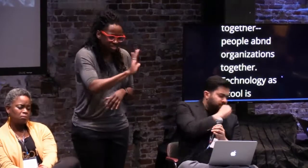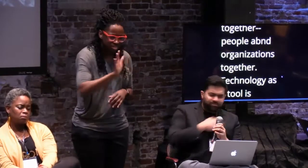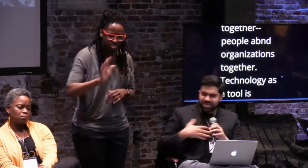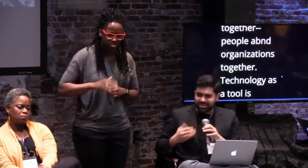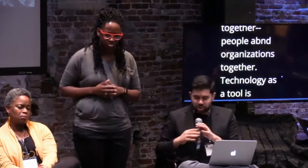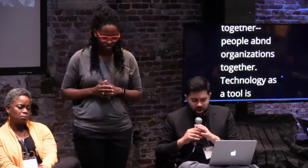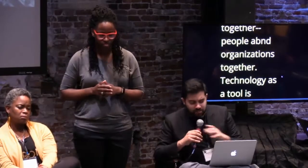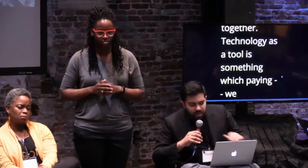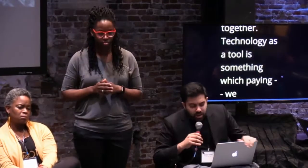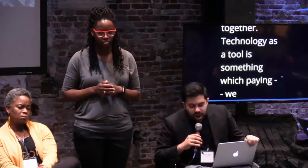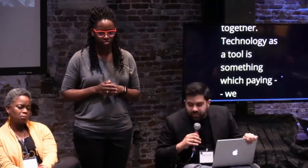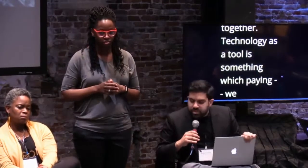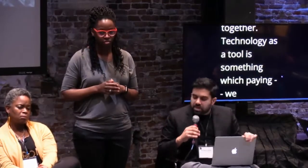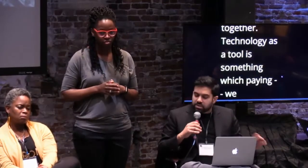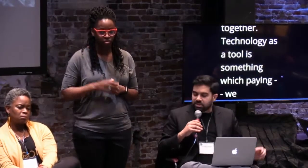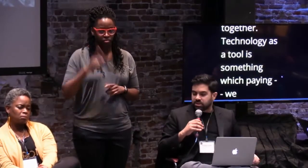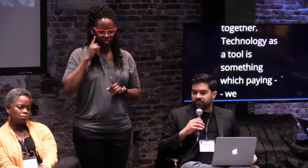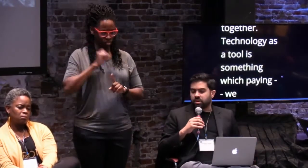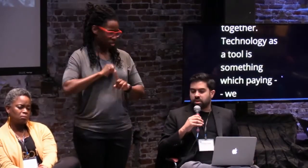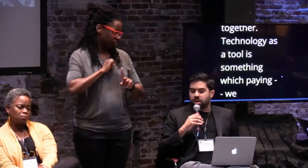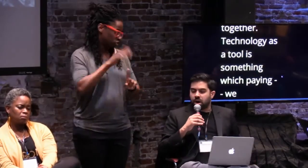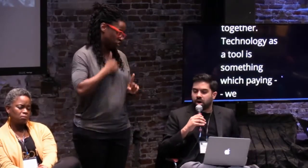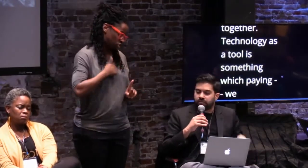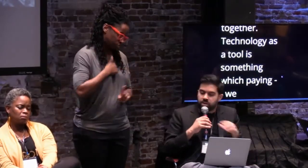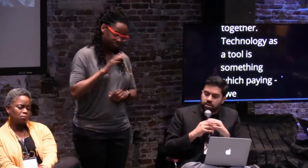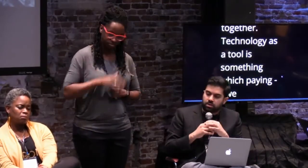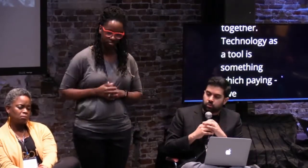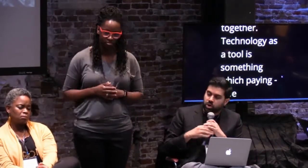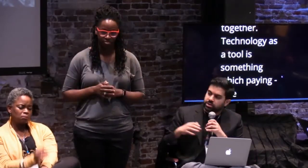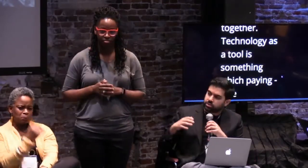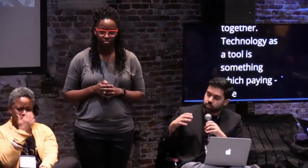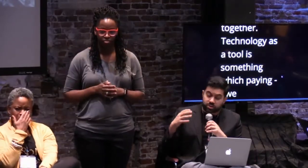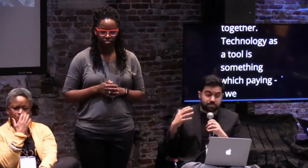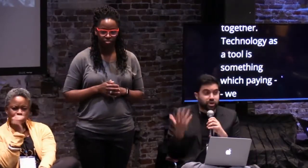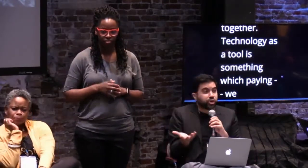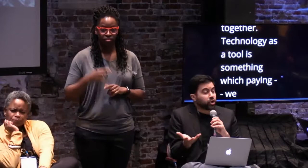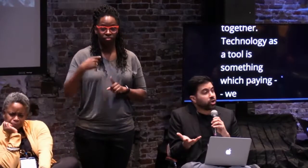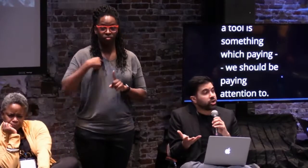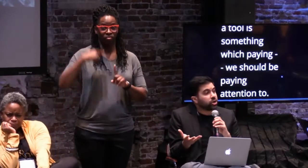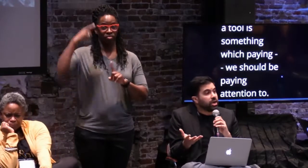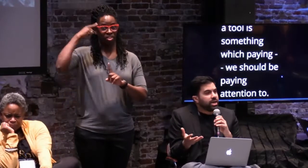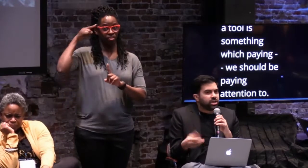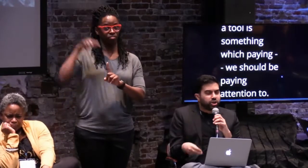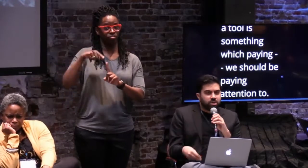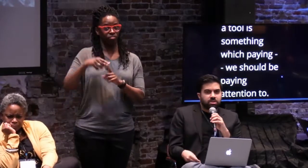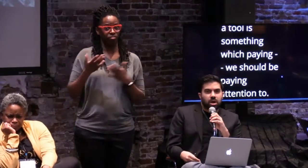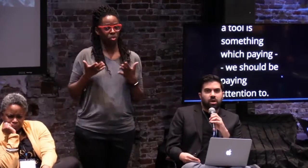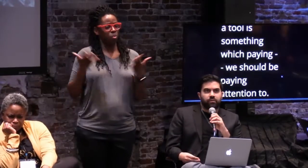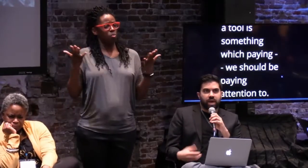(coughs) Sorry. I think specifically of the, what was mentioned earlier in terms of the idea